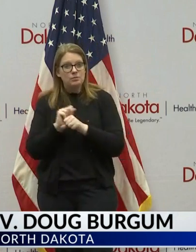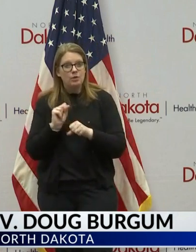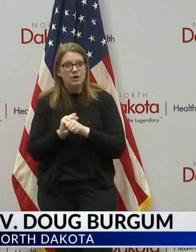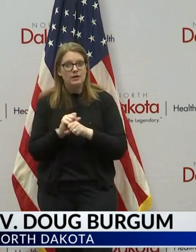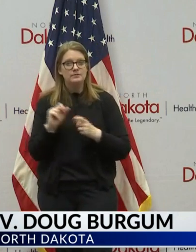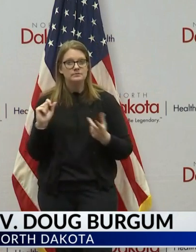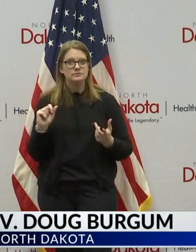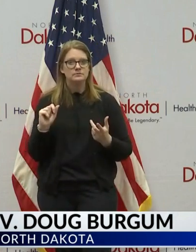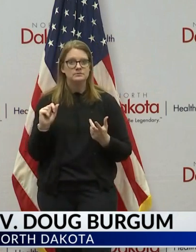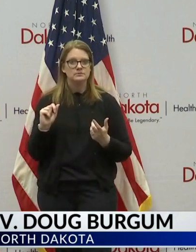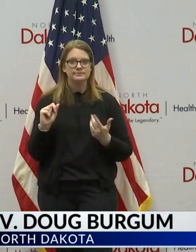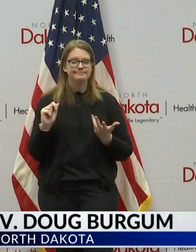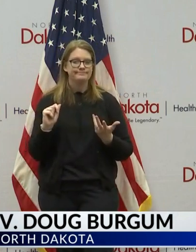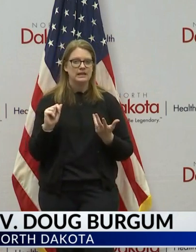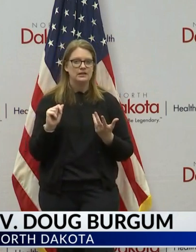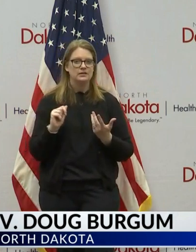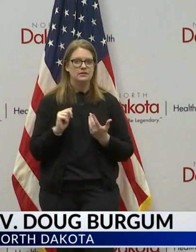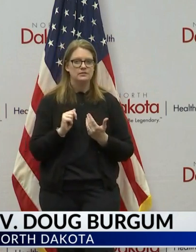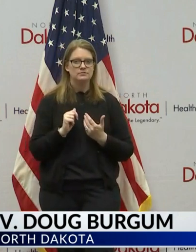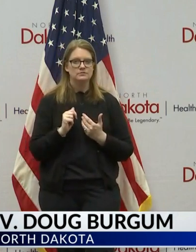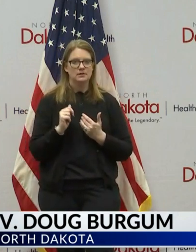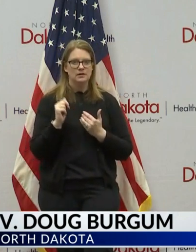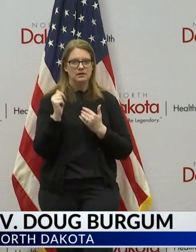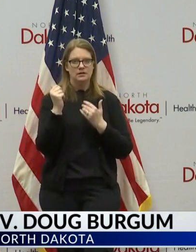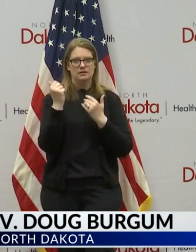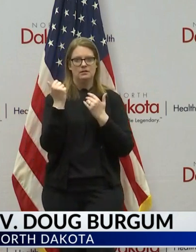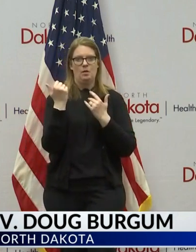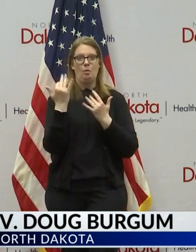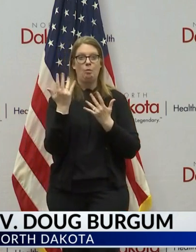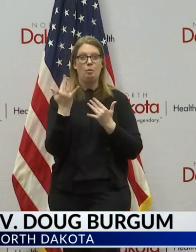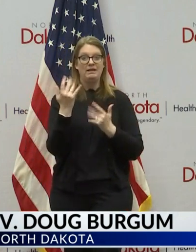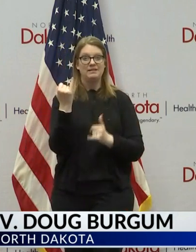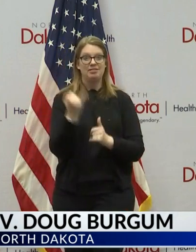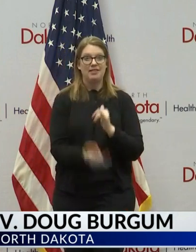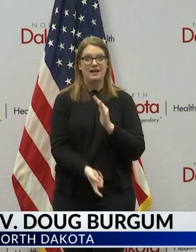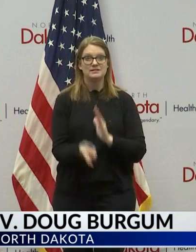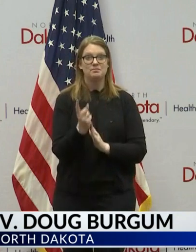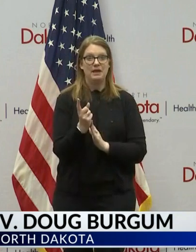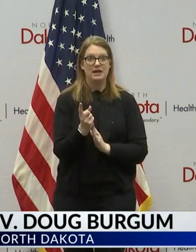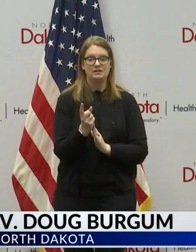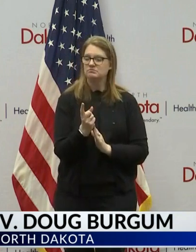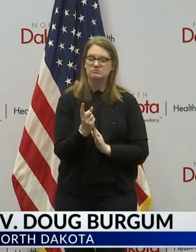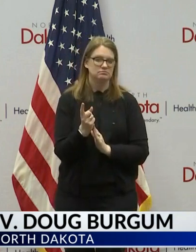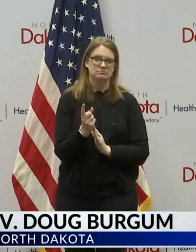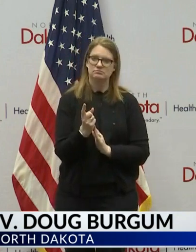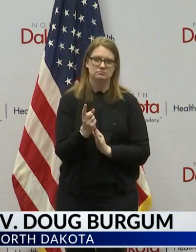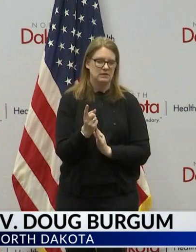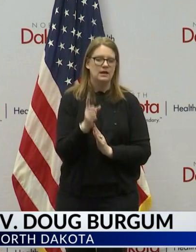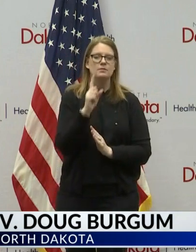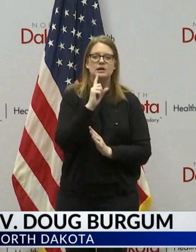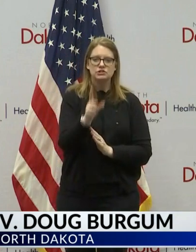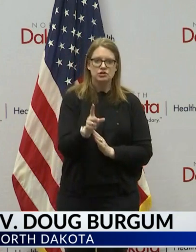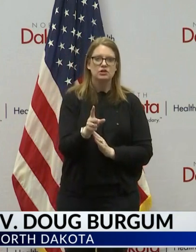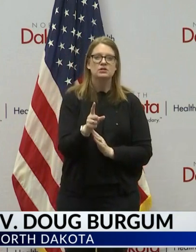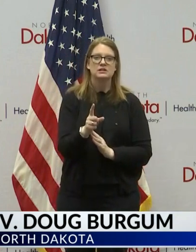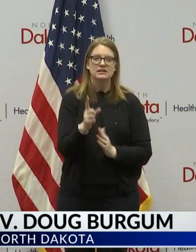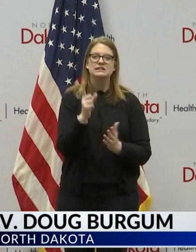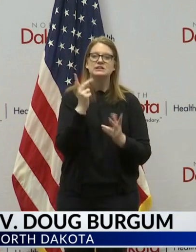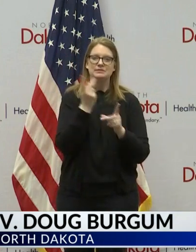ARE -- EVEN IF YOU ARE A STATE AGENTY -- AGENCY OR ANYBODY WORKING ON THIS, WE WANT TO MAKE SURE, DON'T WAIT FOR THE